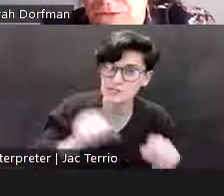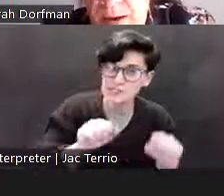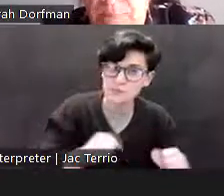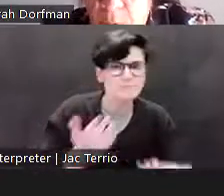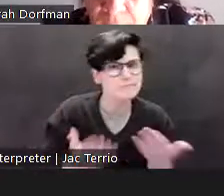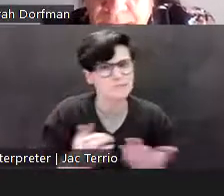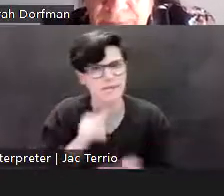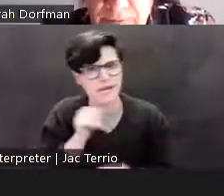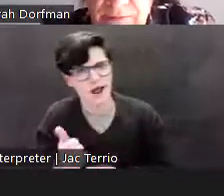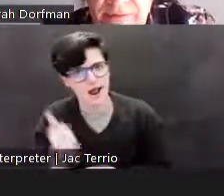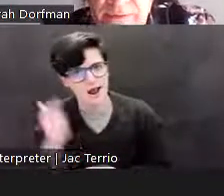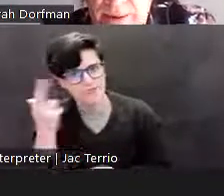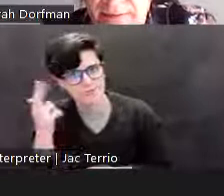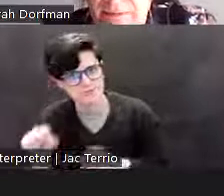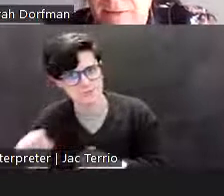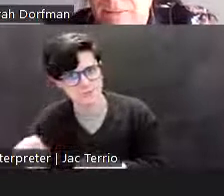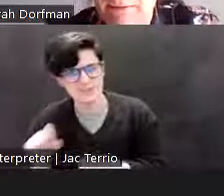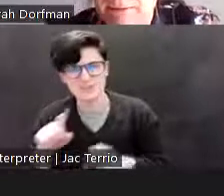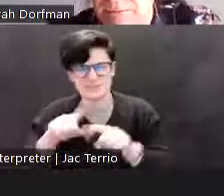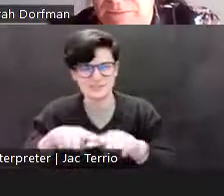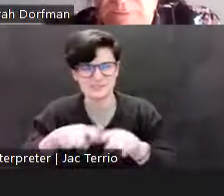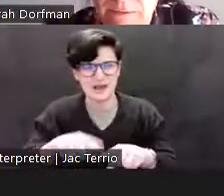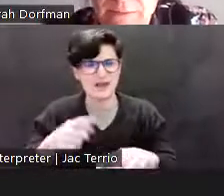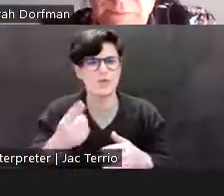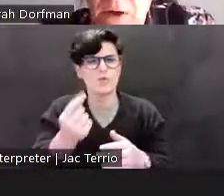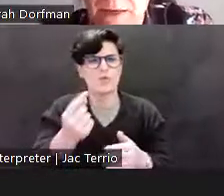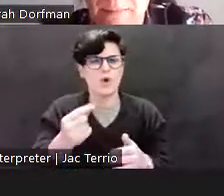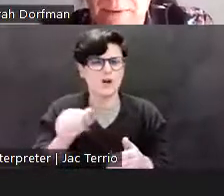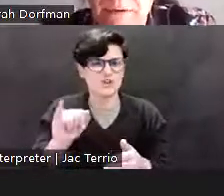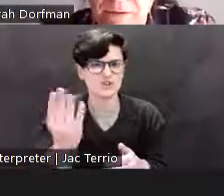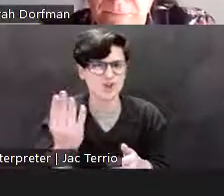job requires, goes back to a little bit. 15:18:28 What Kathy was talking about in terms